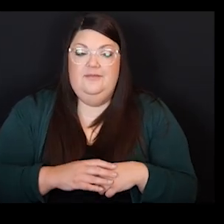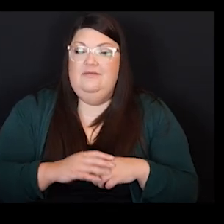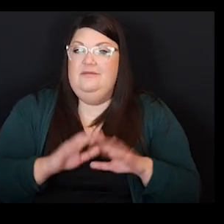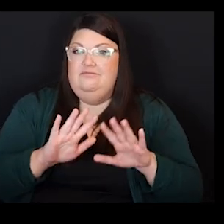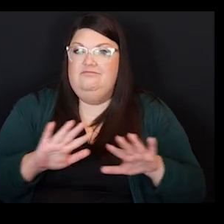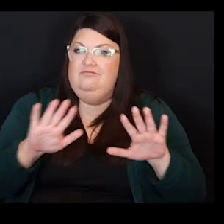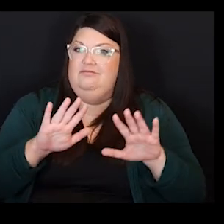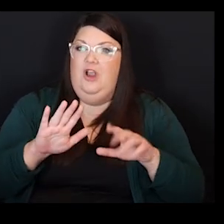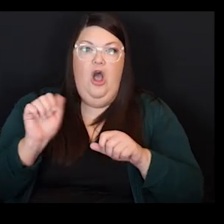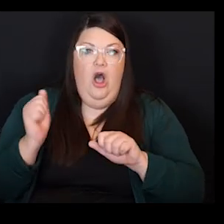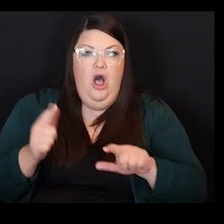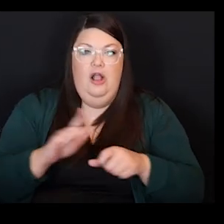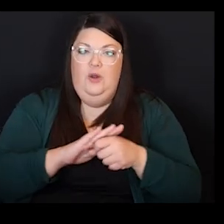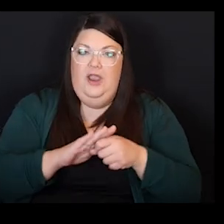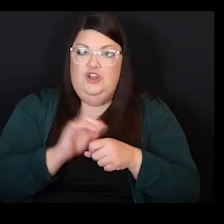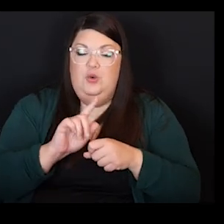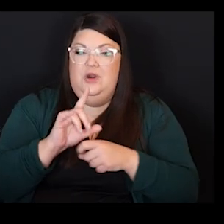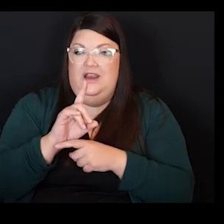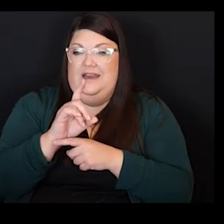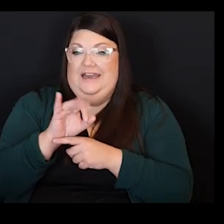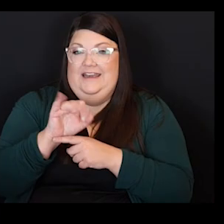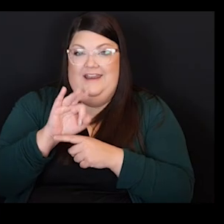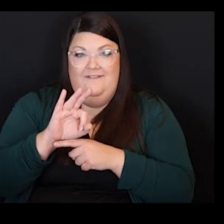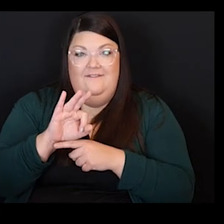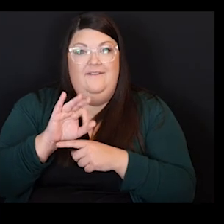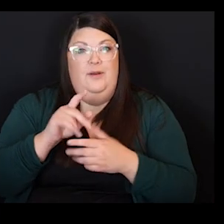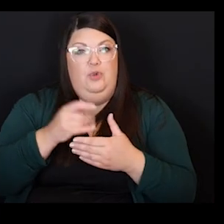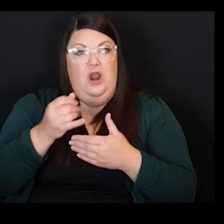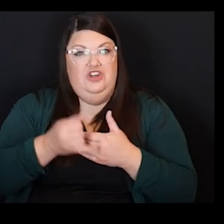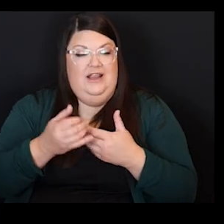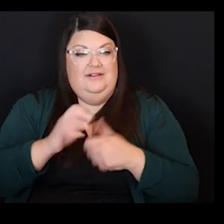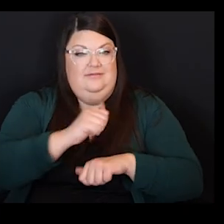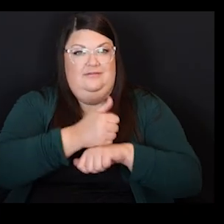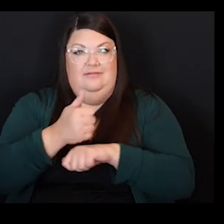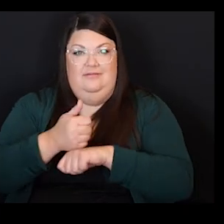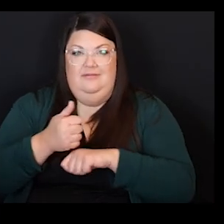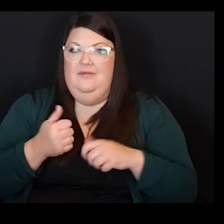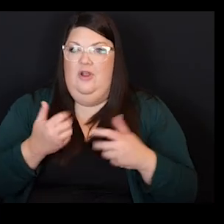projects have been implemented or are currently active. Each highlighted location represents where